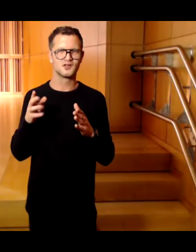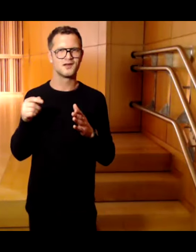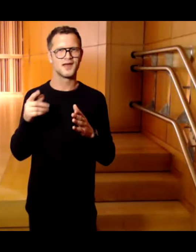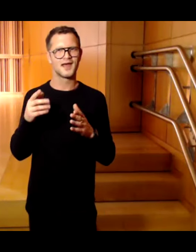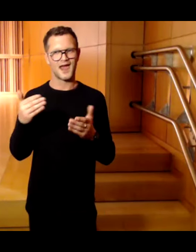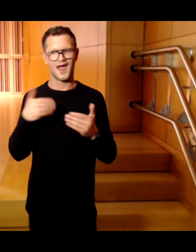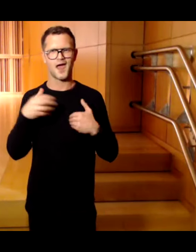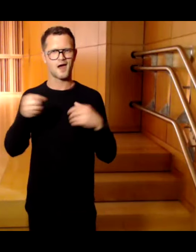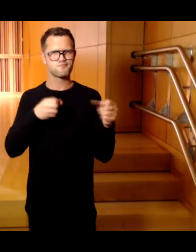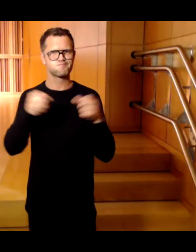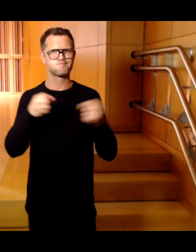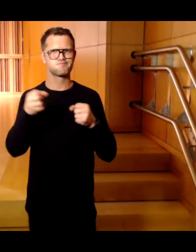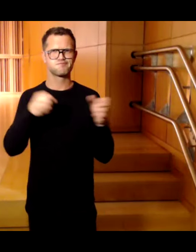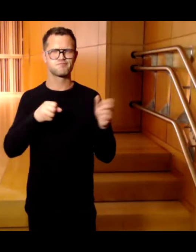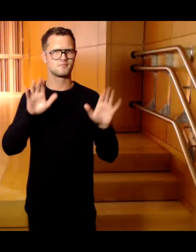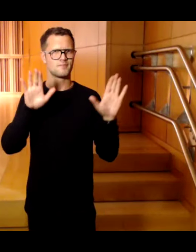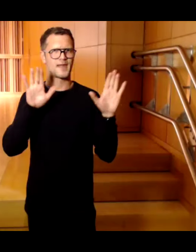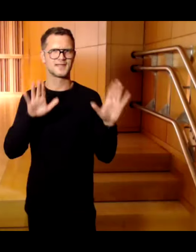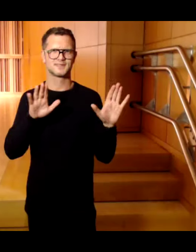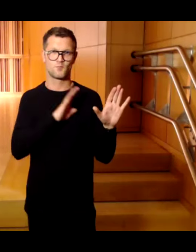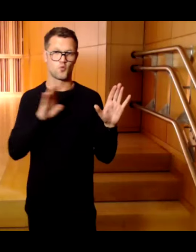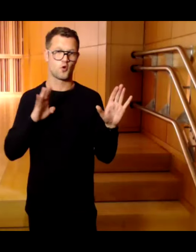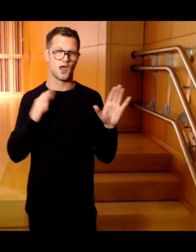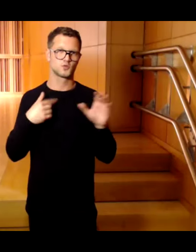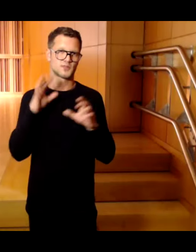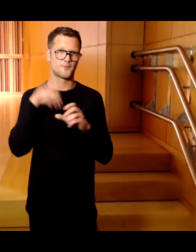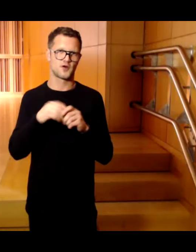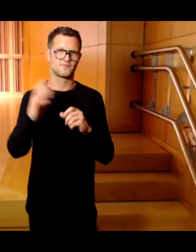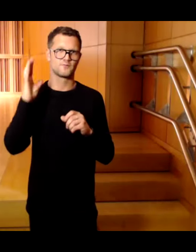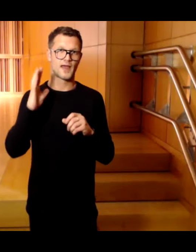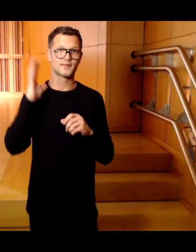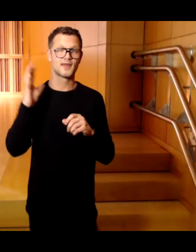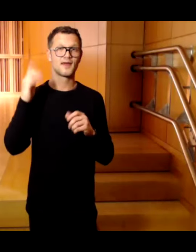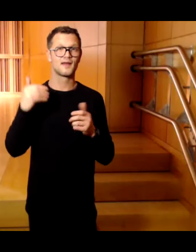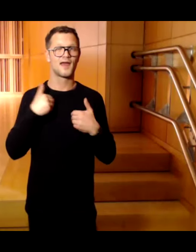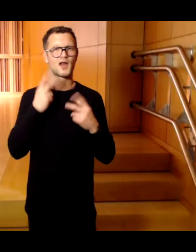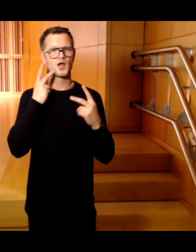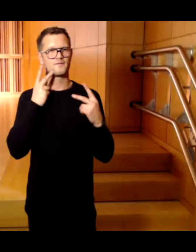board, which I was fortunate enough. to be a member of, giving me an up-close view of Robert's skills, not just as an editor.